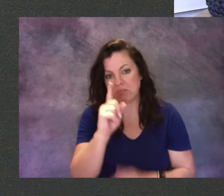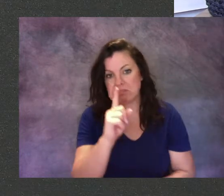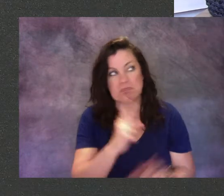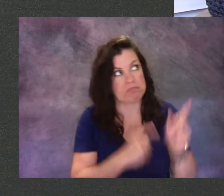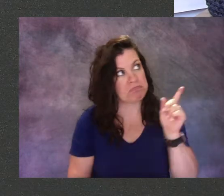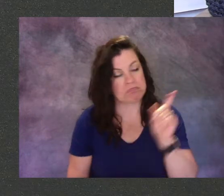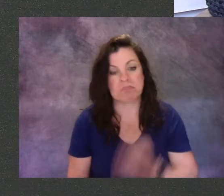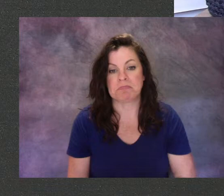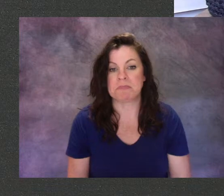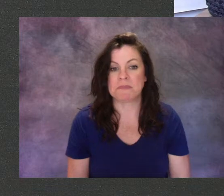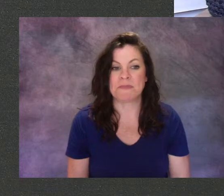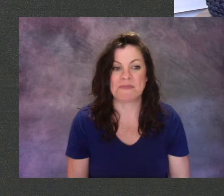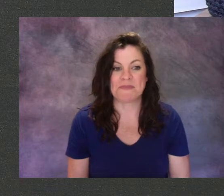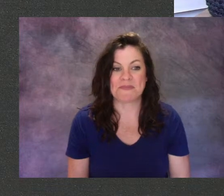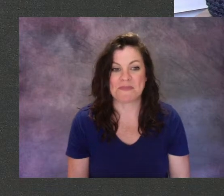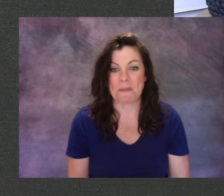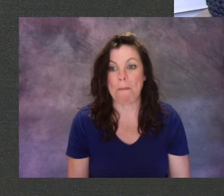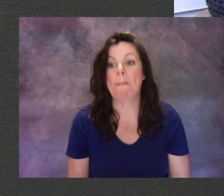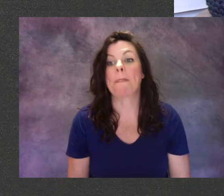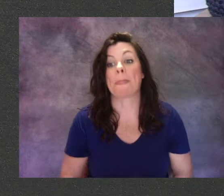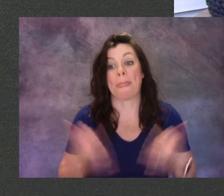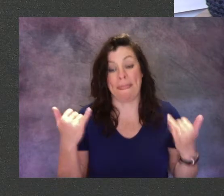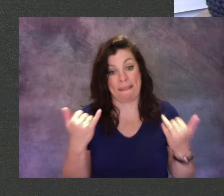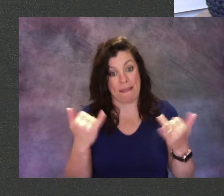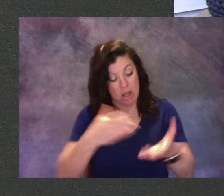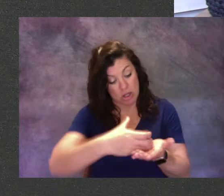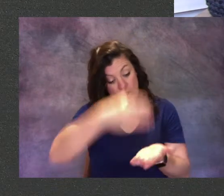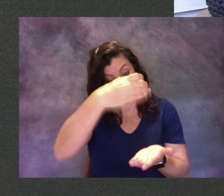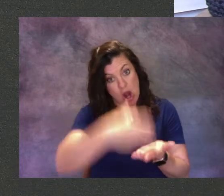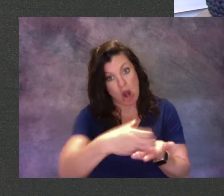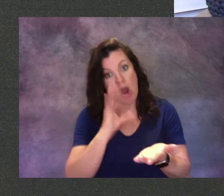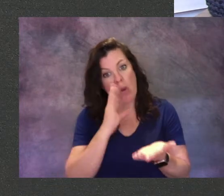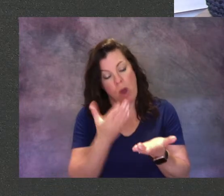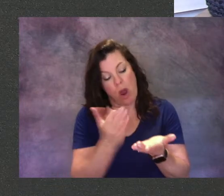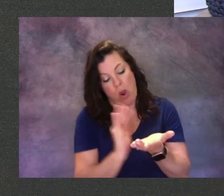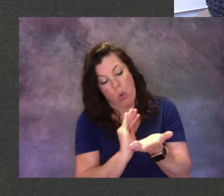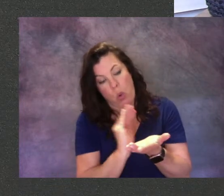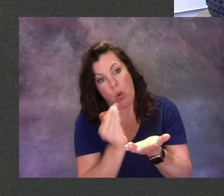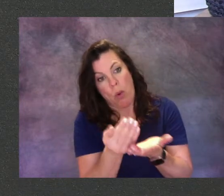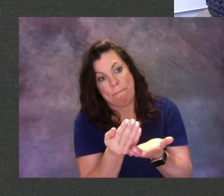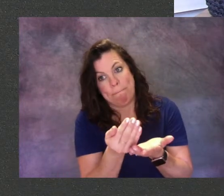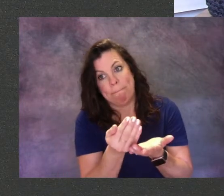And it's going to fit, around, the jar.